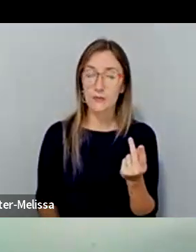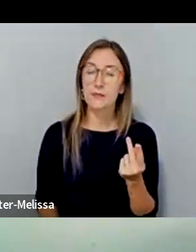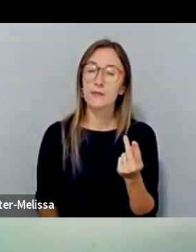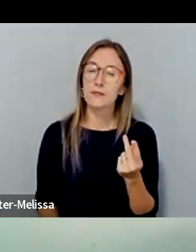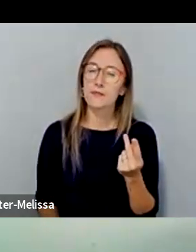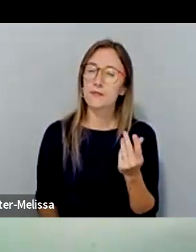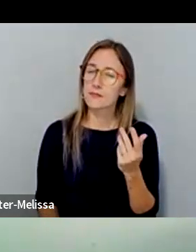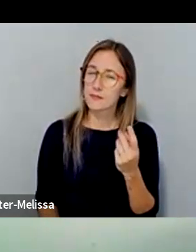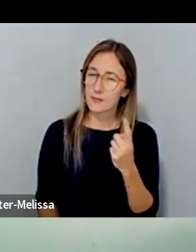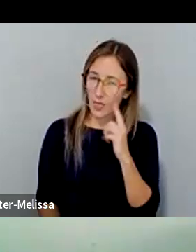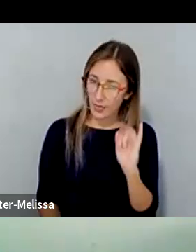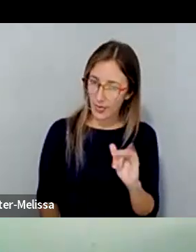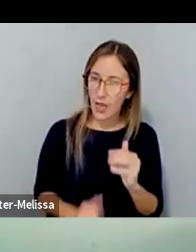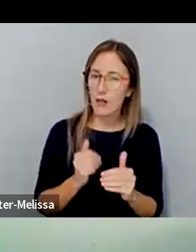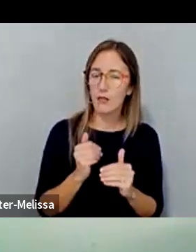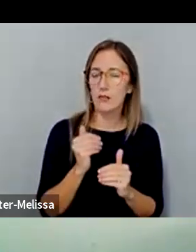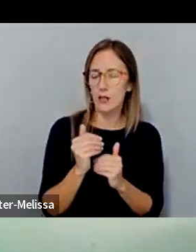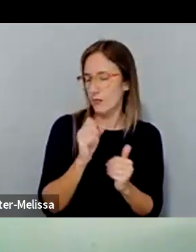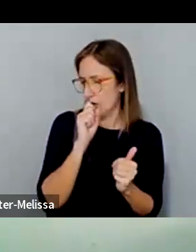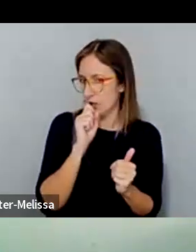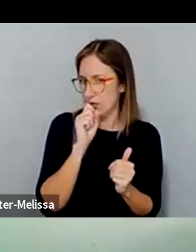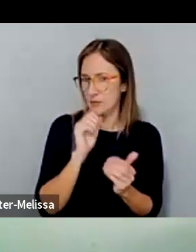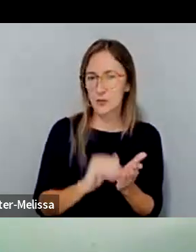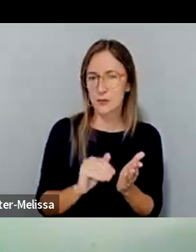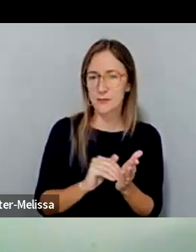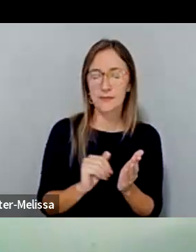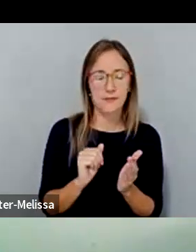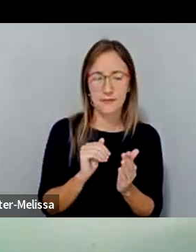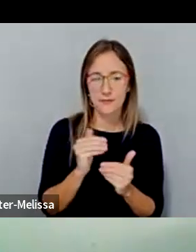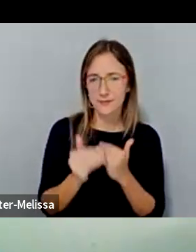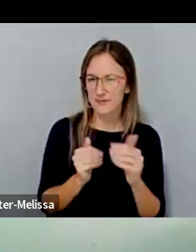people benefit from captions. Also, as far as I know with the service dog,